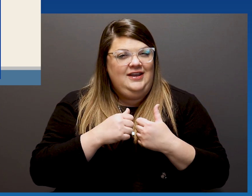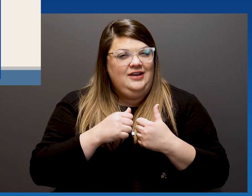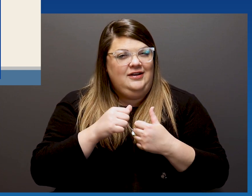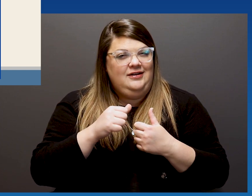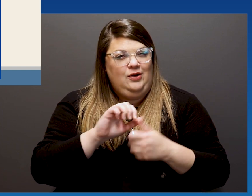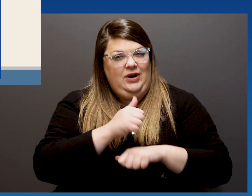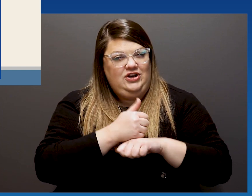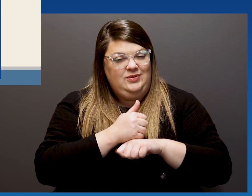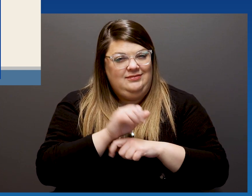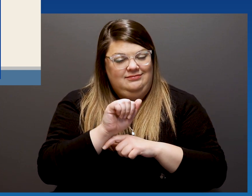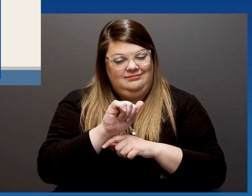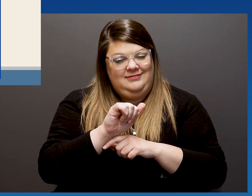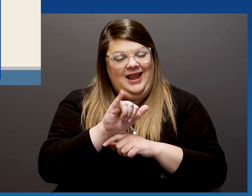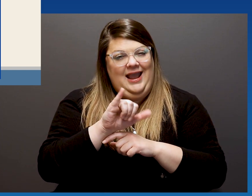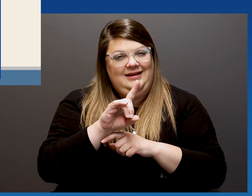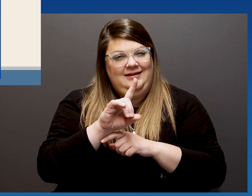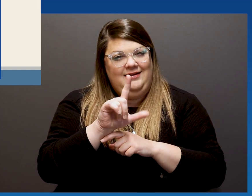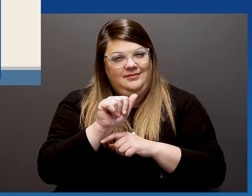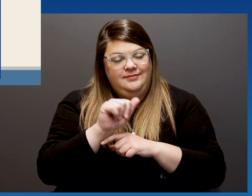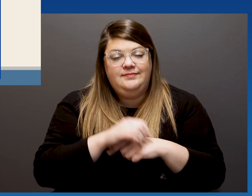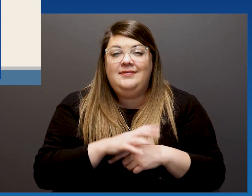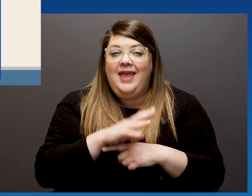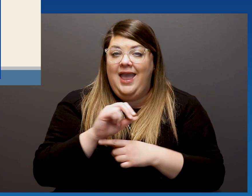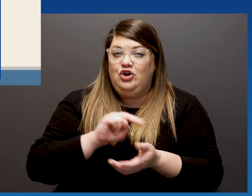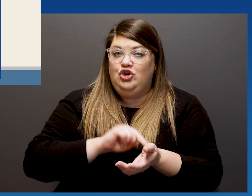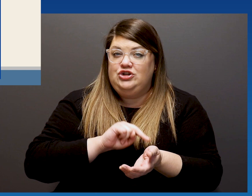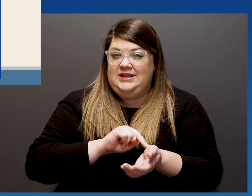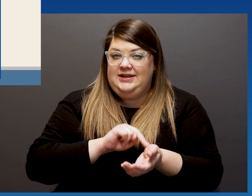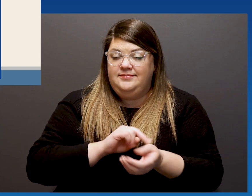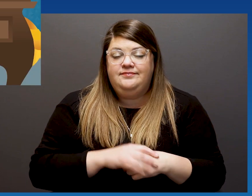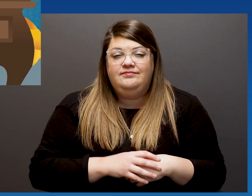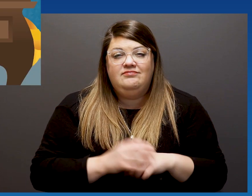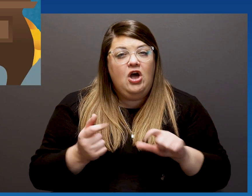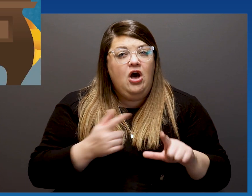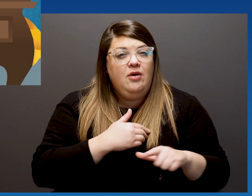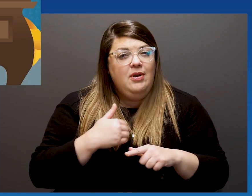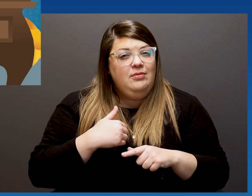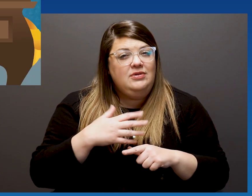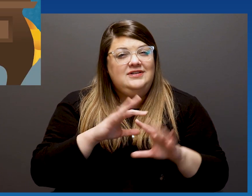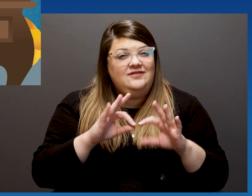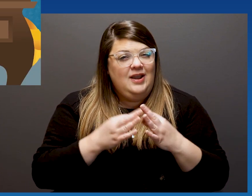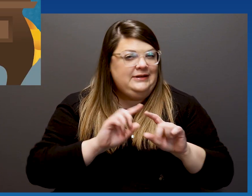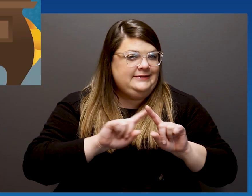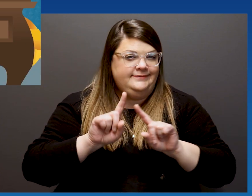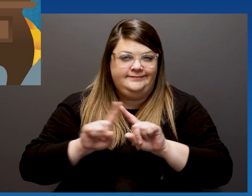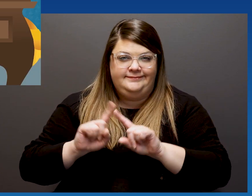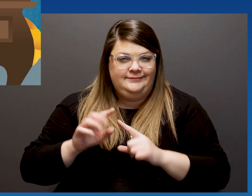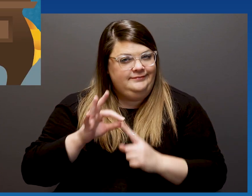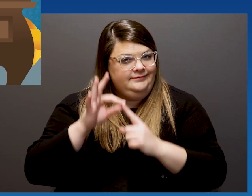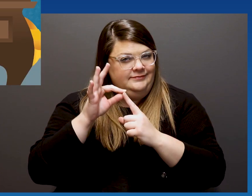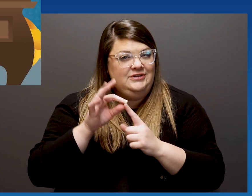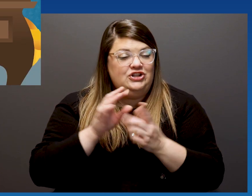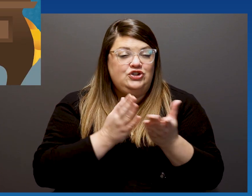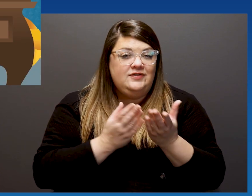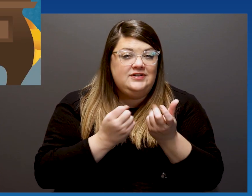IDLA, and nursing. All members and families are different. Services and supports are based